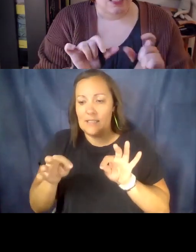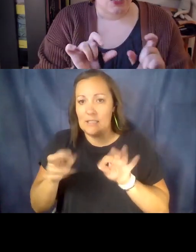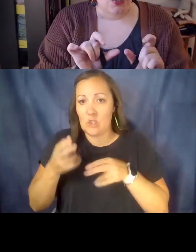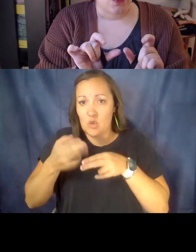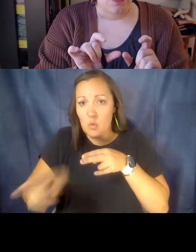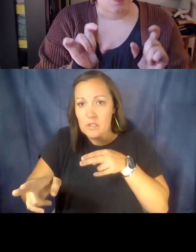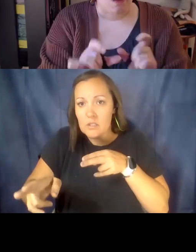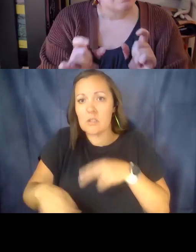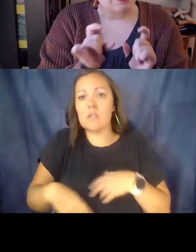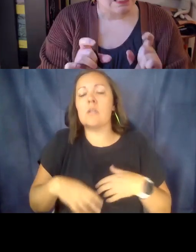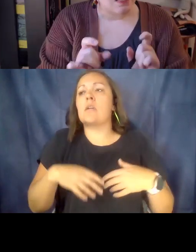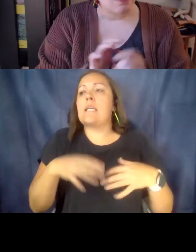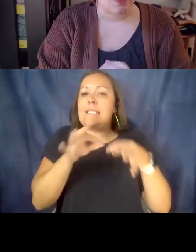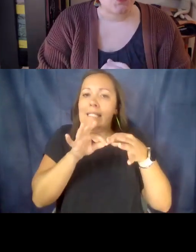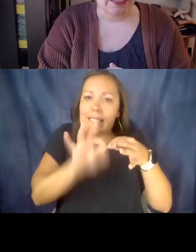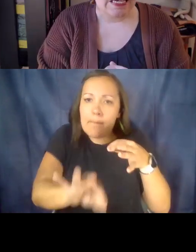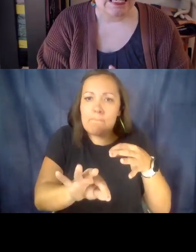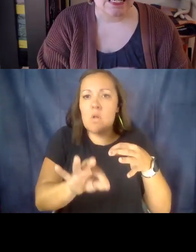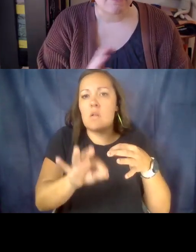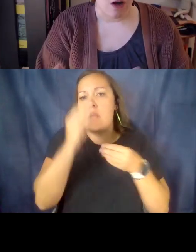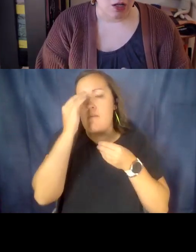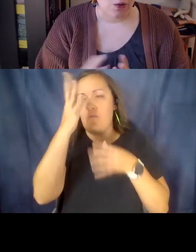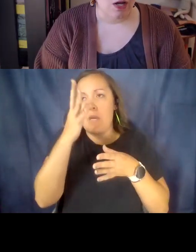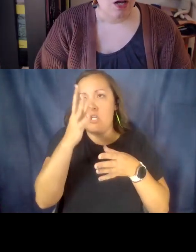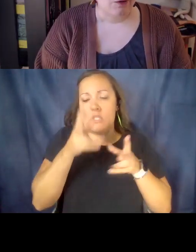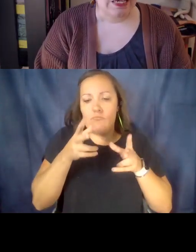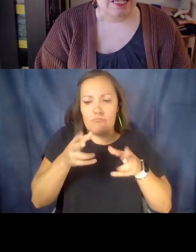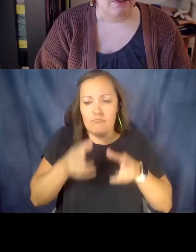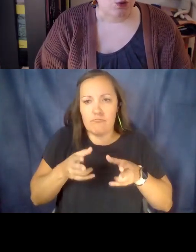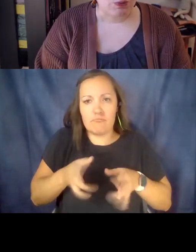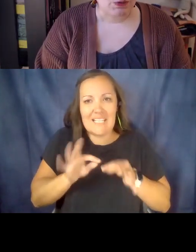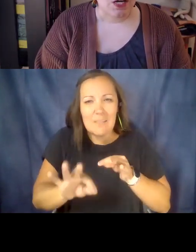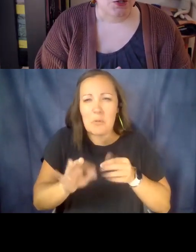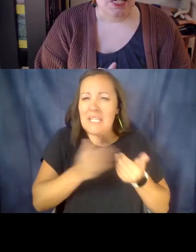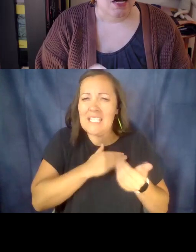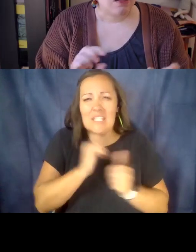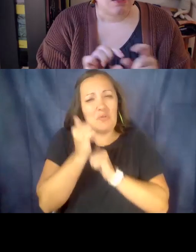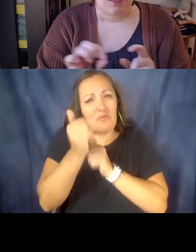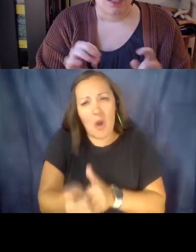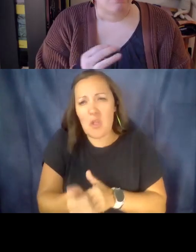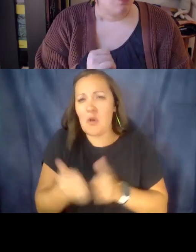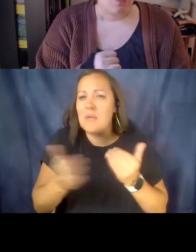into the smallest pieces is really easy to follow and really easy for people to understand what's